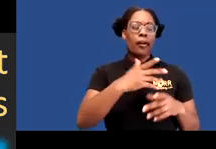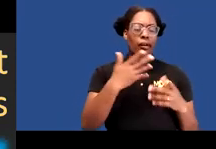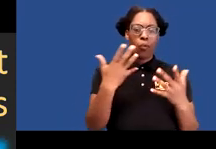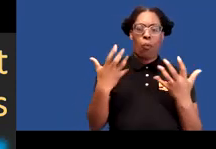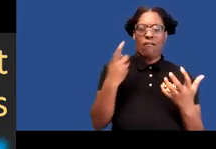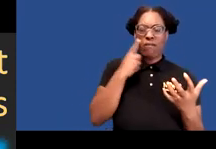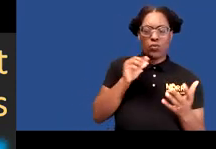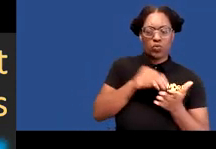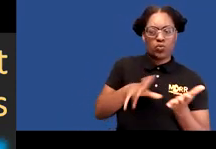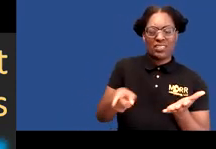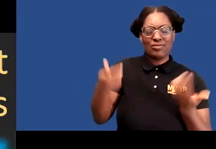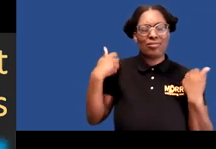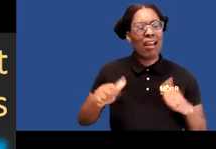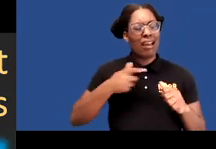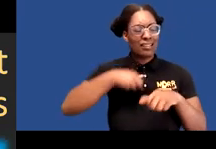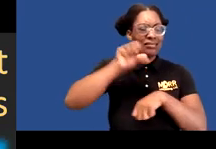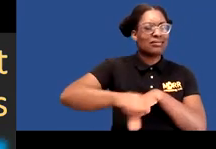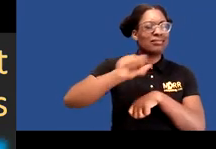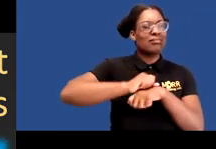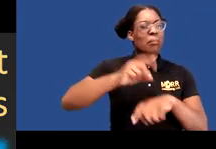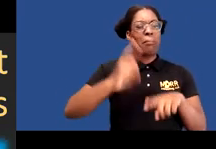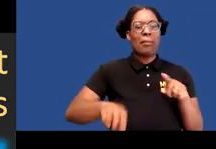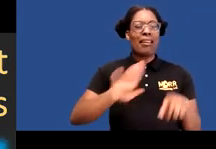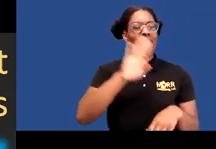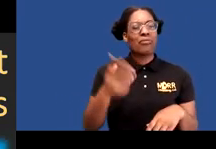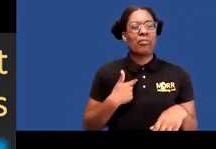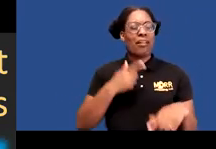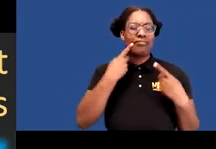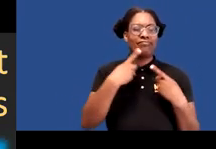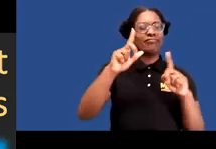and they are-- When I look at their writing, when we look at their writing,